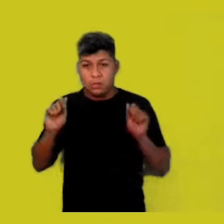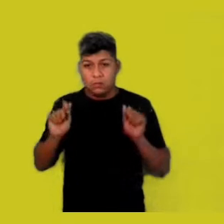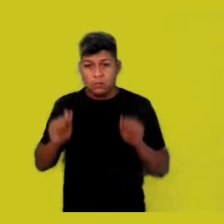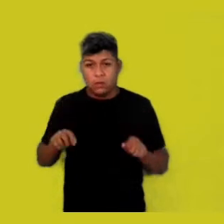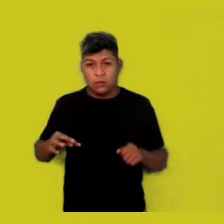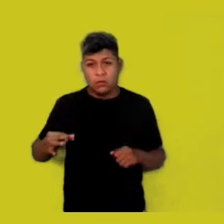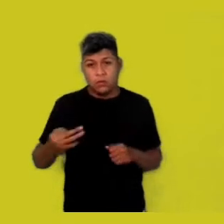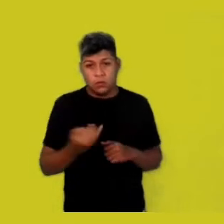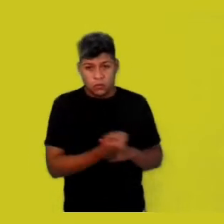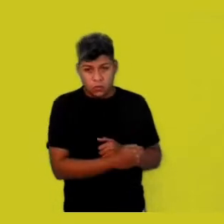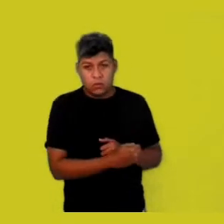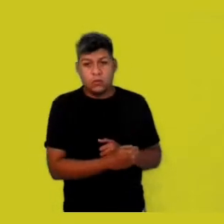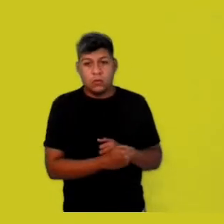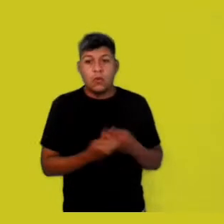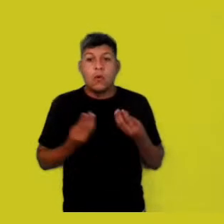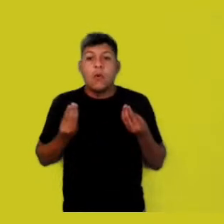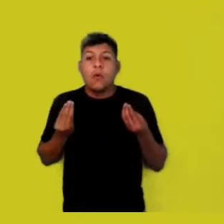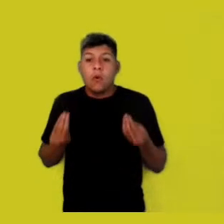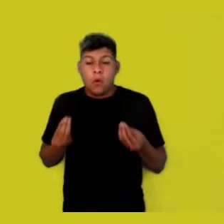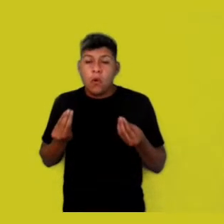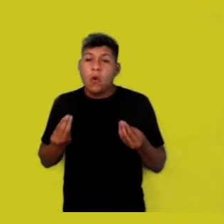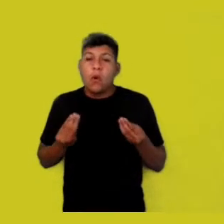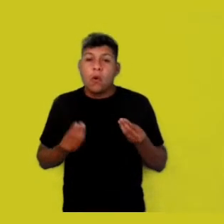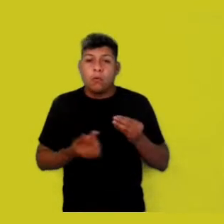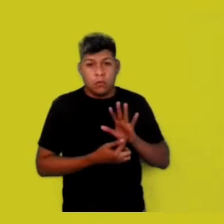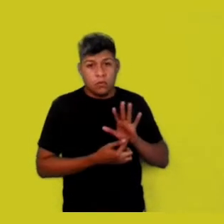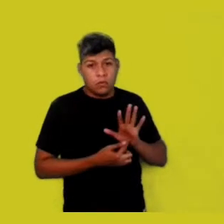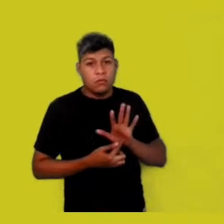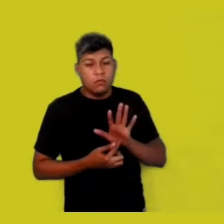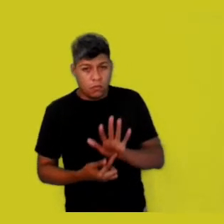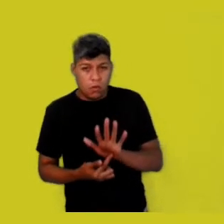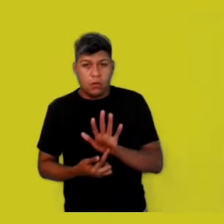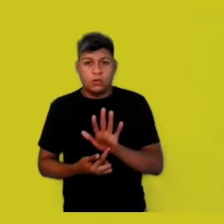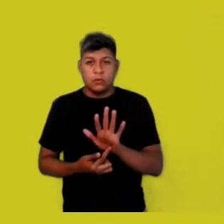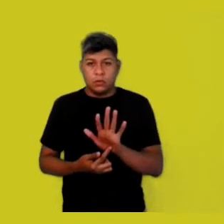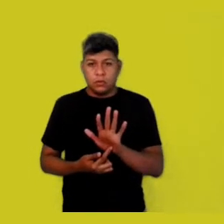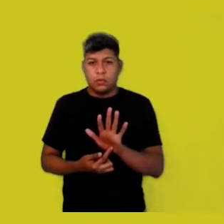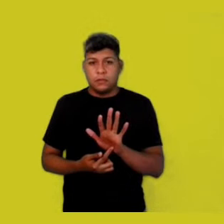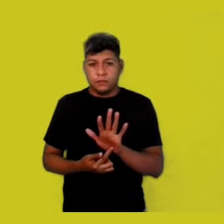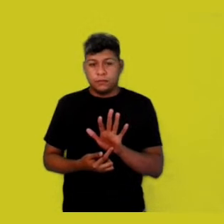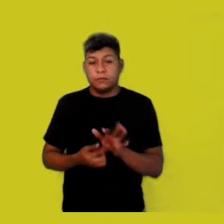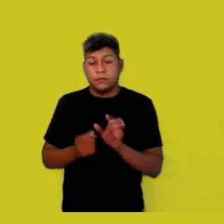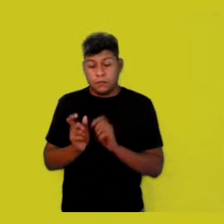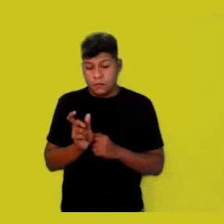How are we going to present certain words,